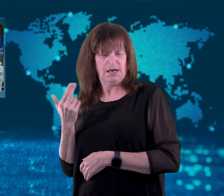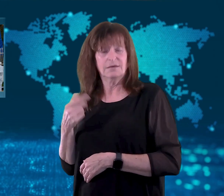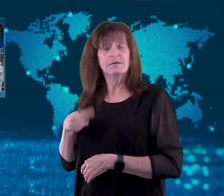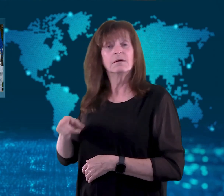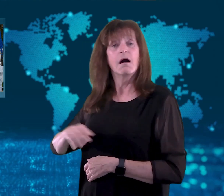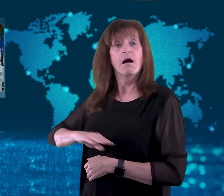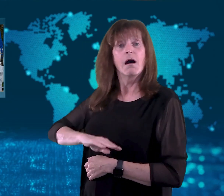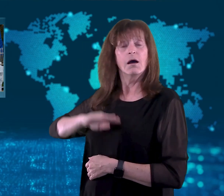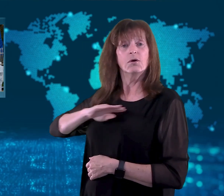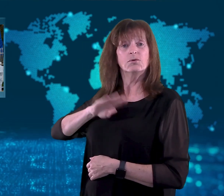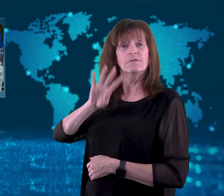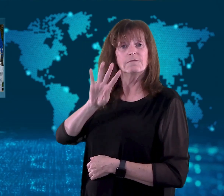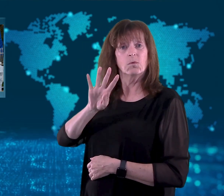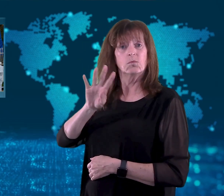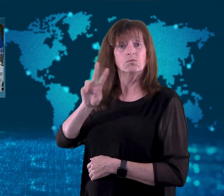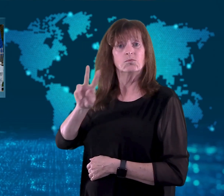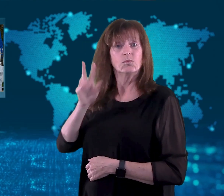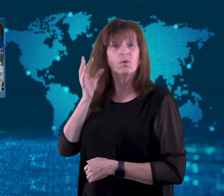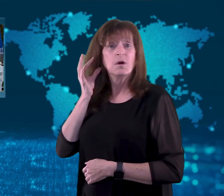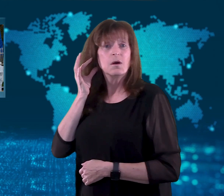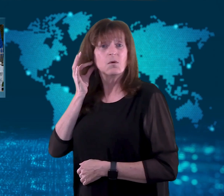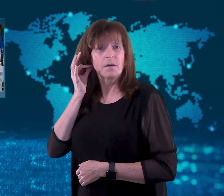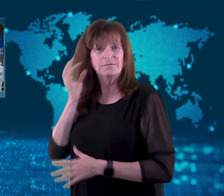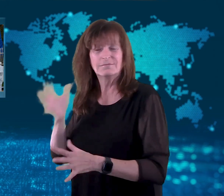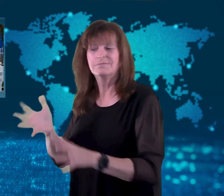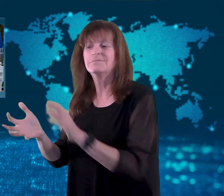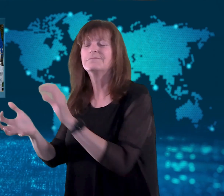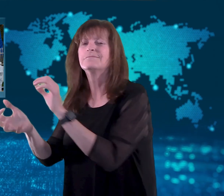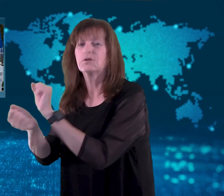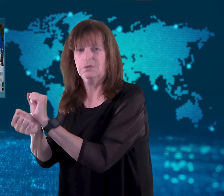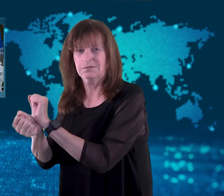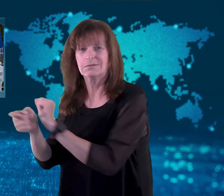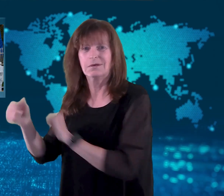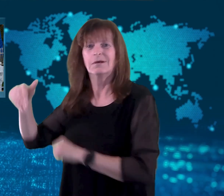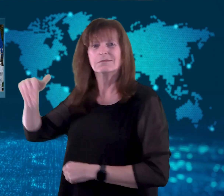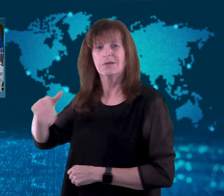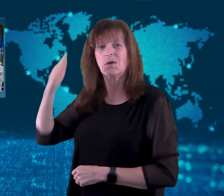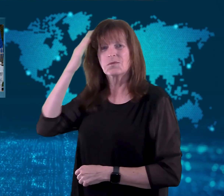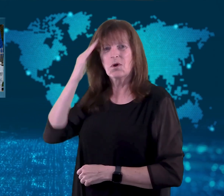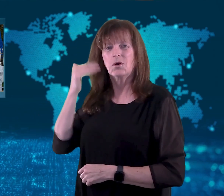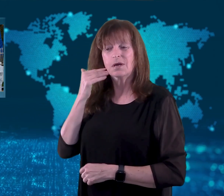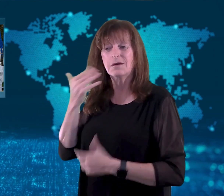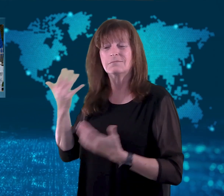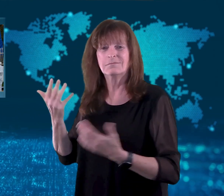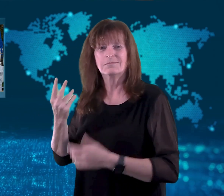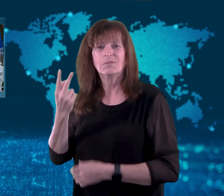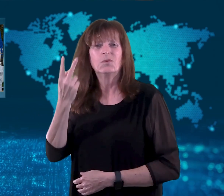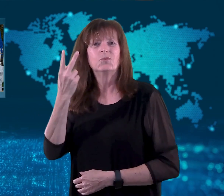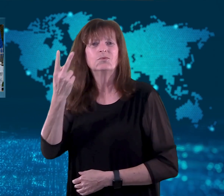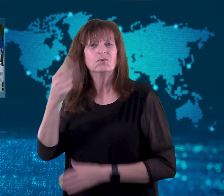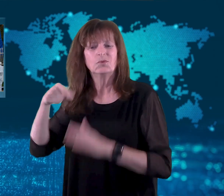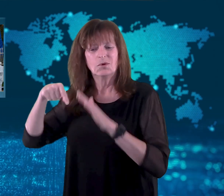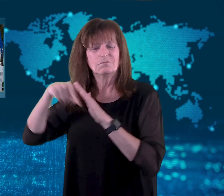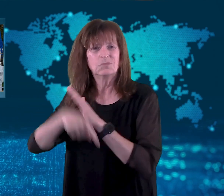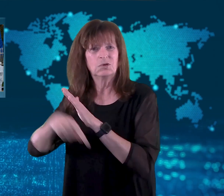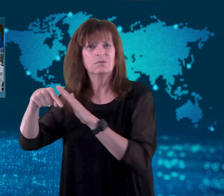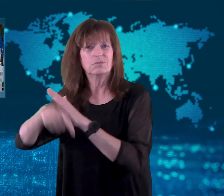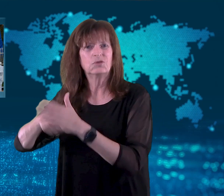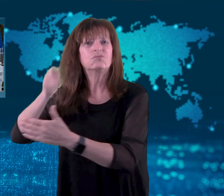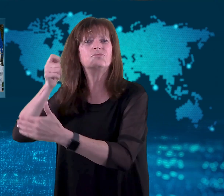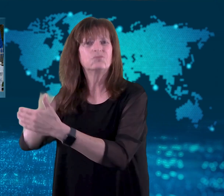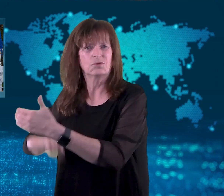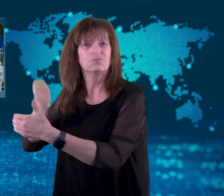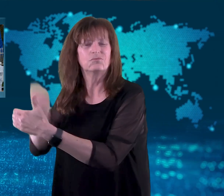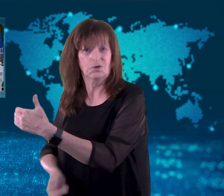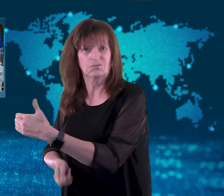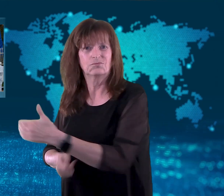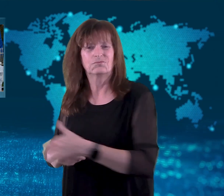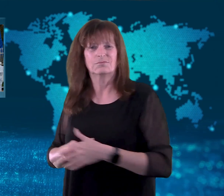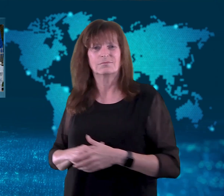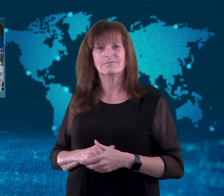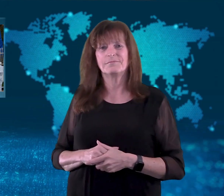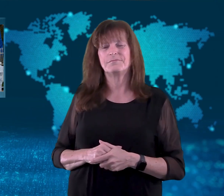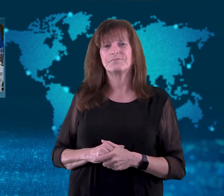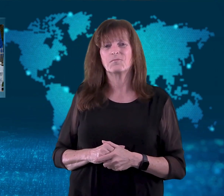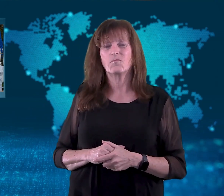the 42-year-old woman was arrested in South Korea